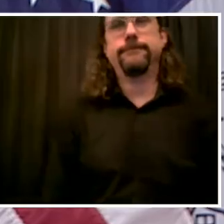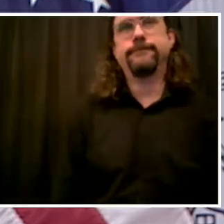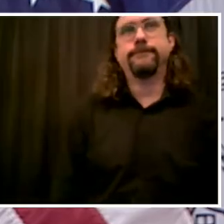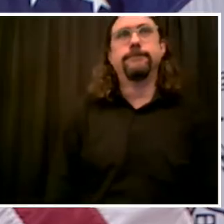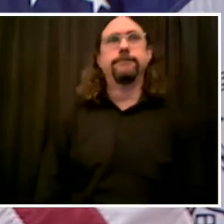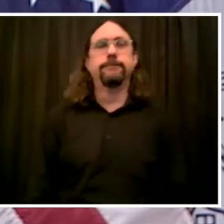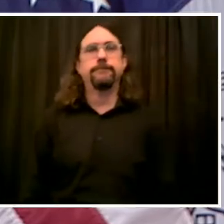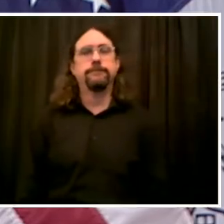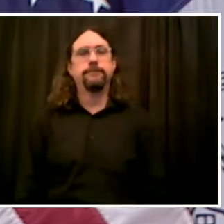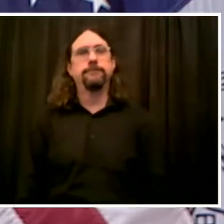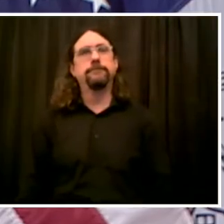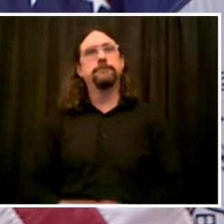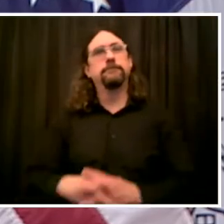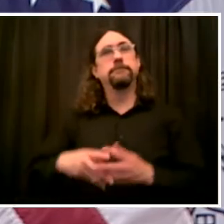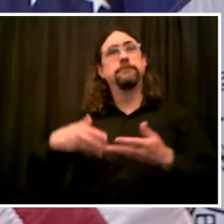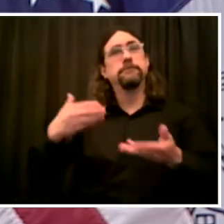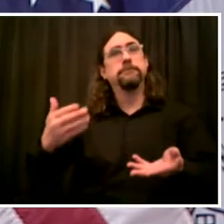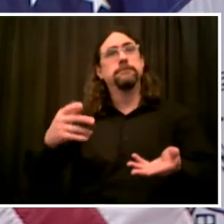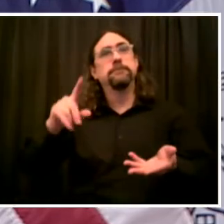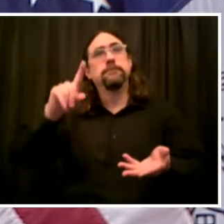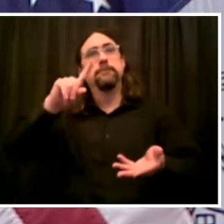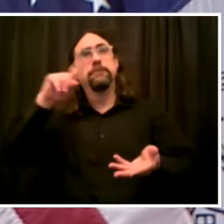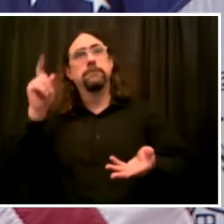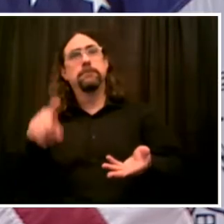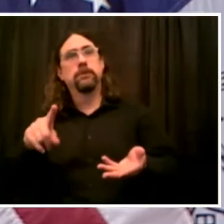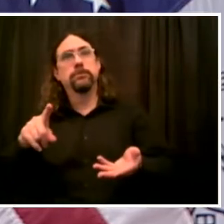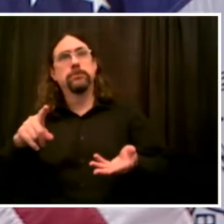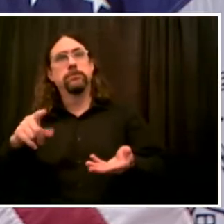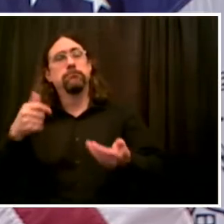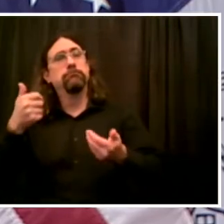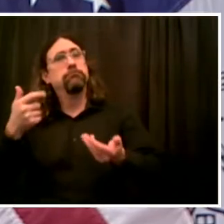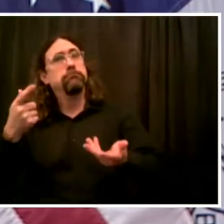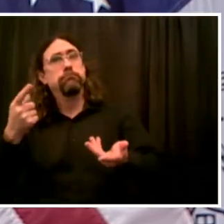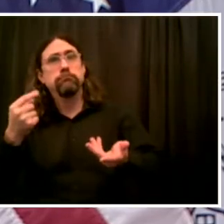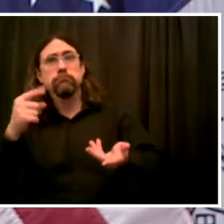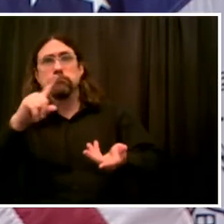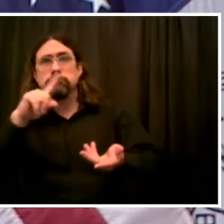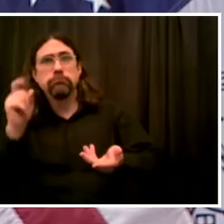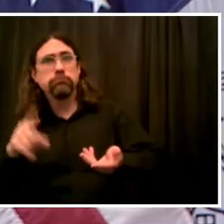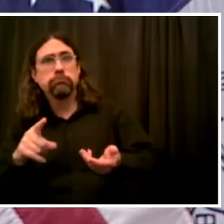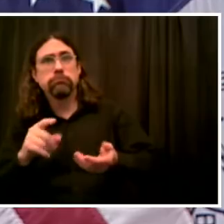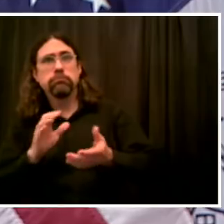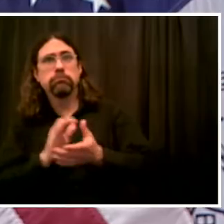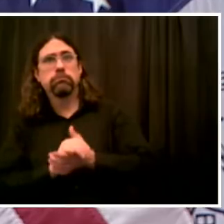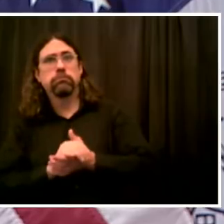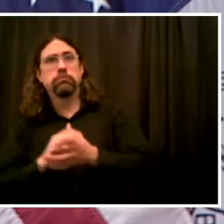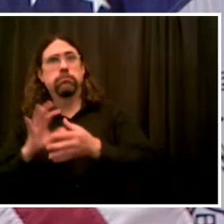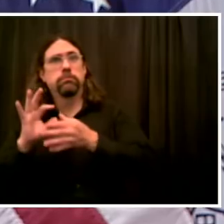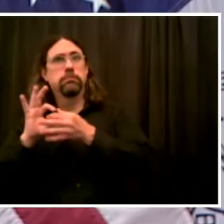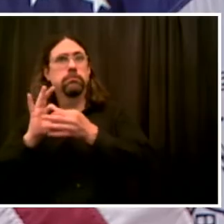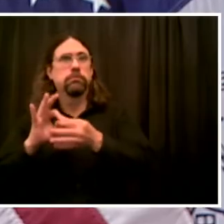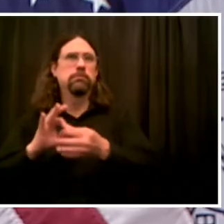RFIST ON BEHALF OF MY COLLEAGUE COURTNEY GROSS W HOSPNTE A NIGHT